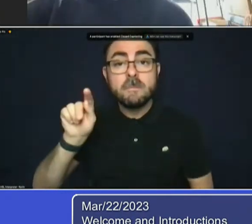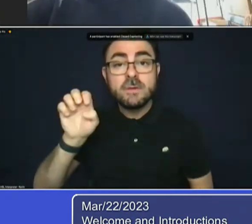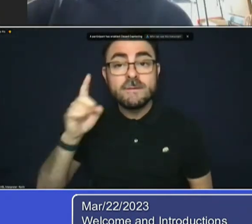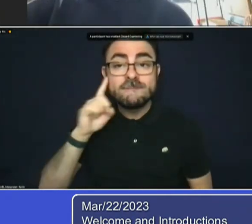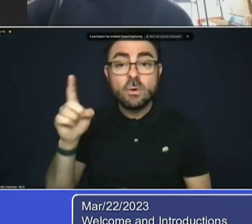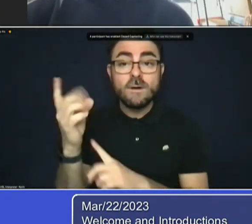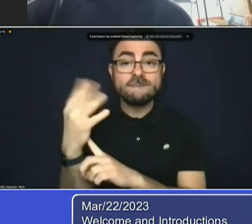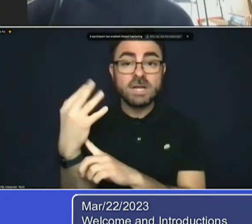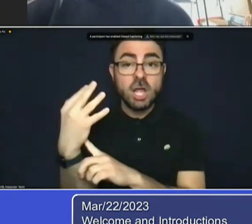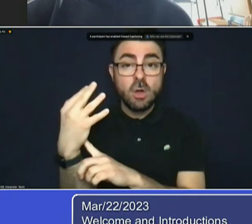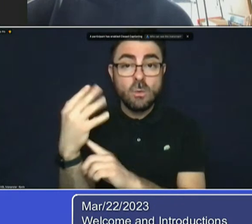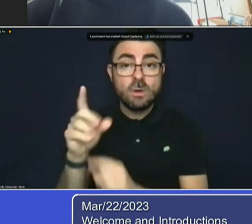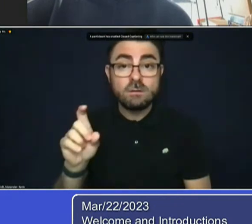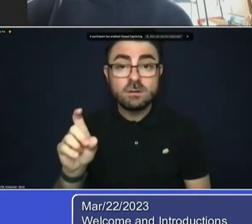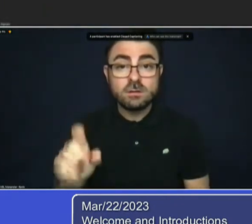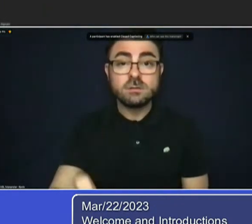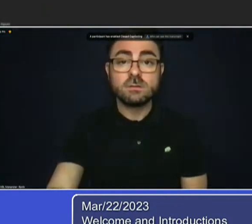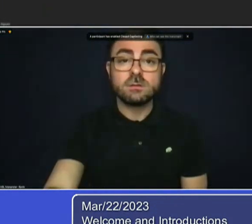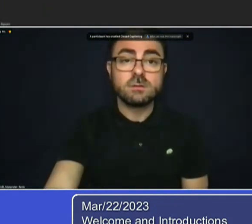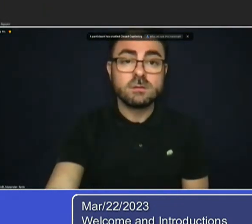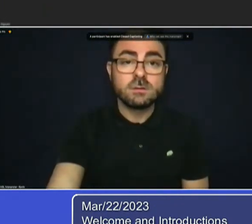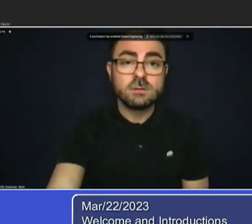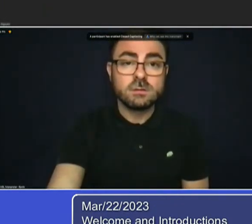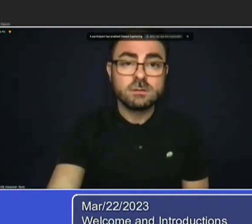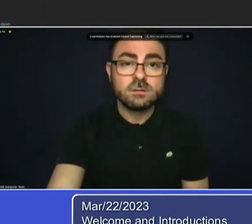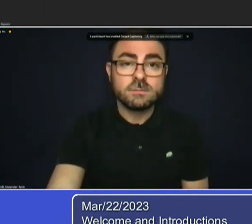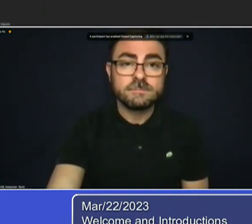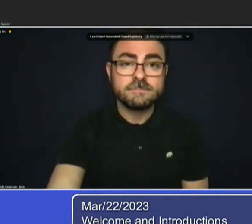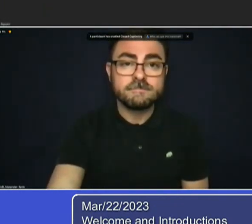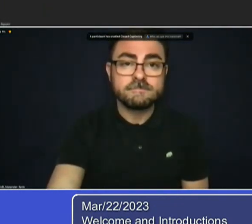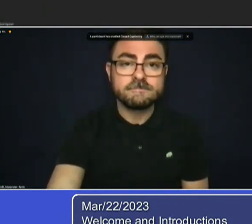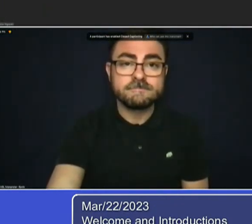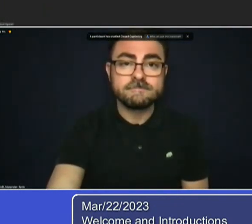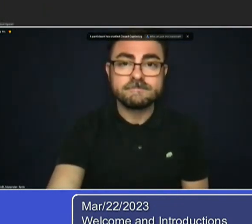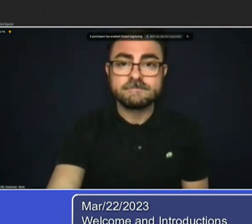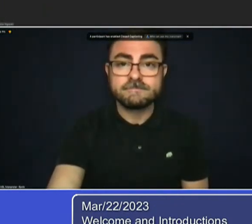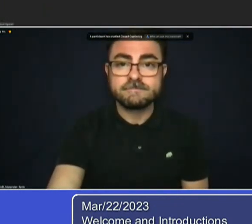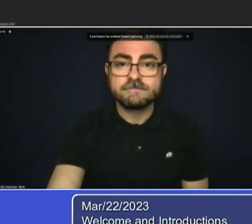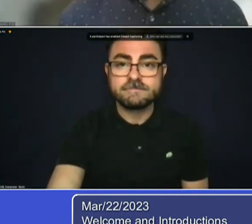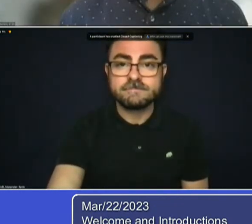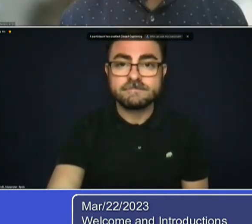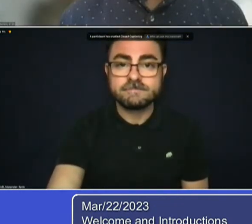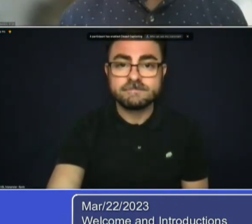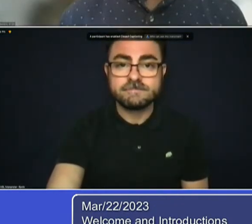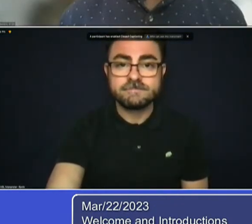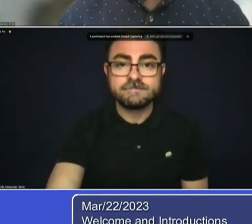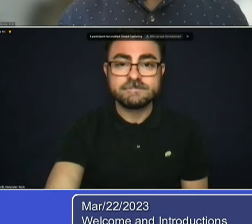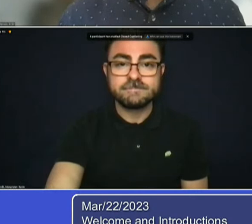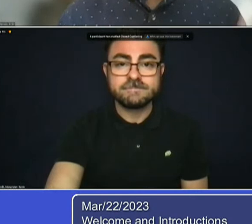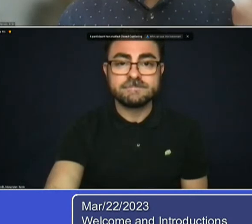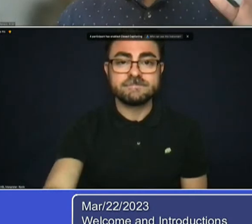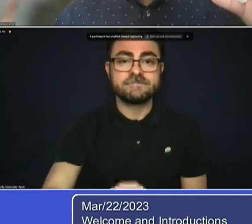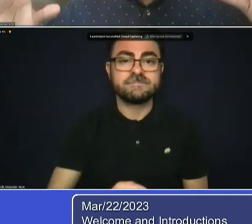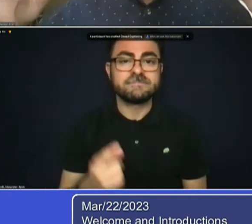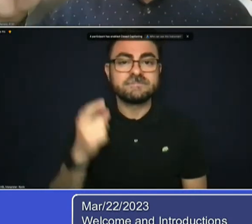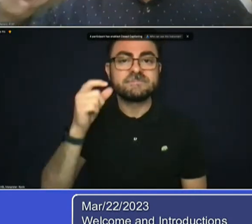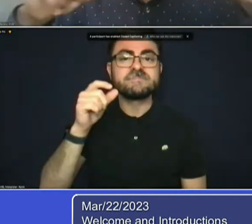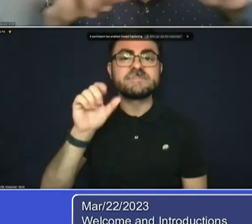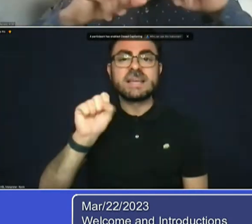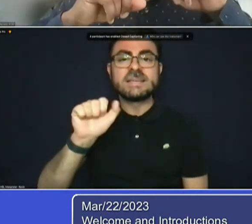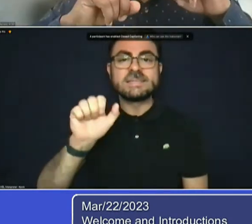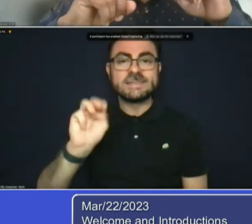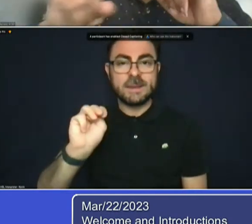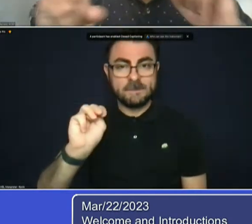THE VIDEO AS WELL?